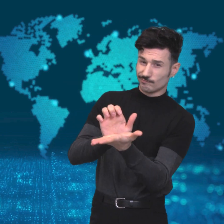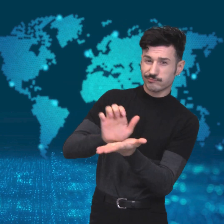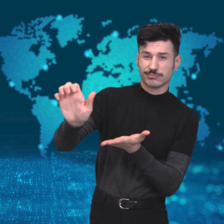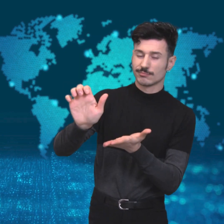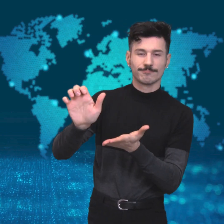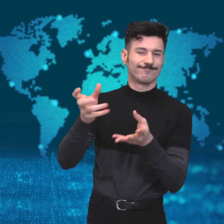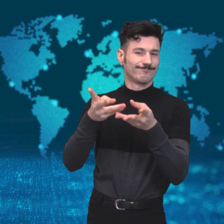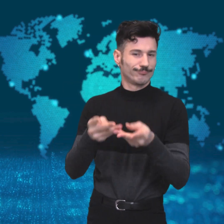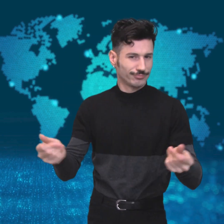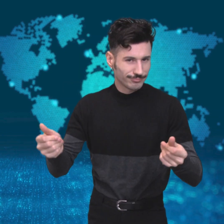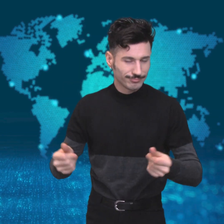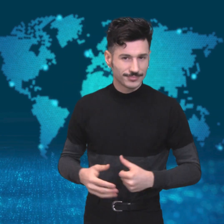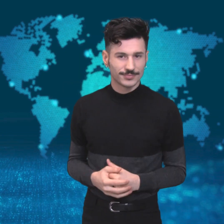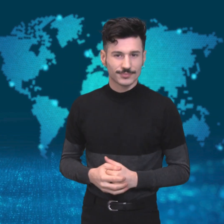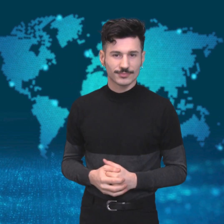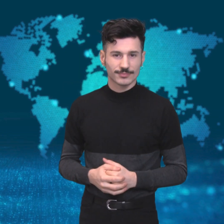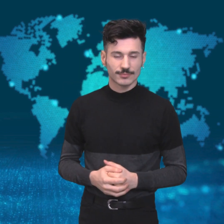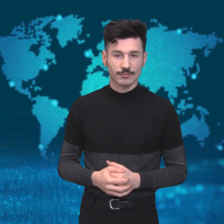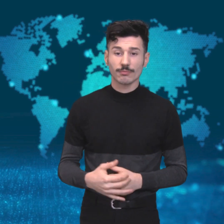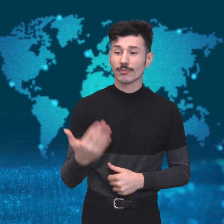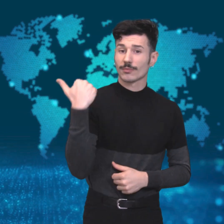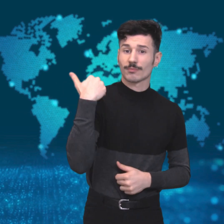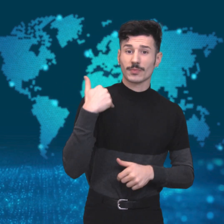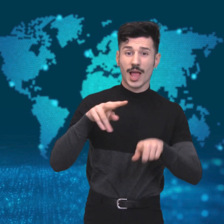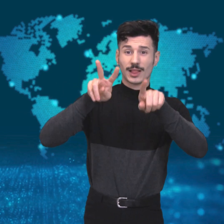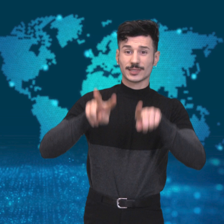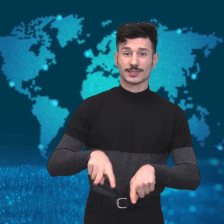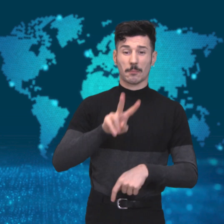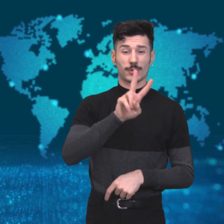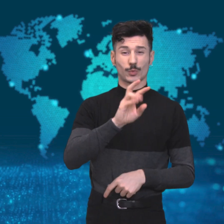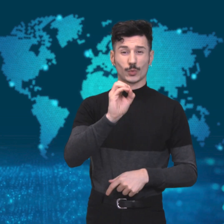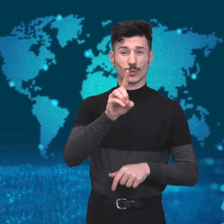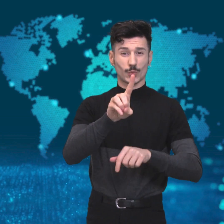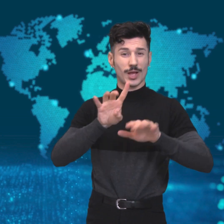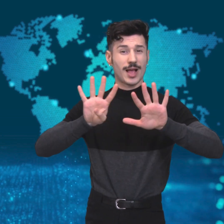acquitted by the US Senate in history.